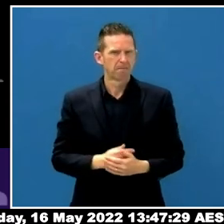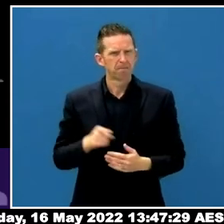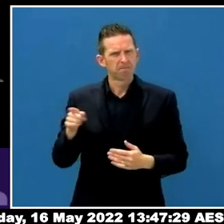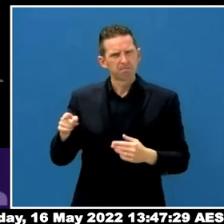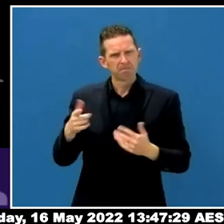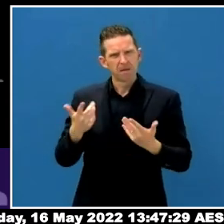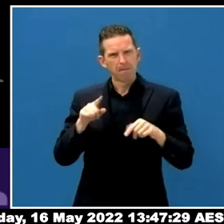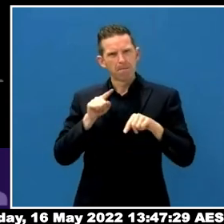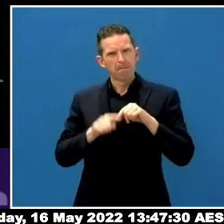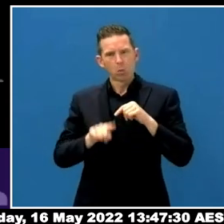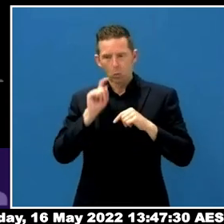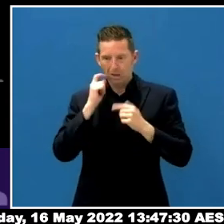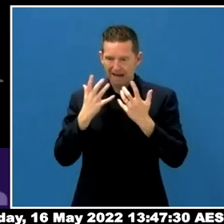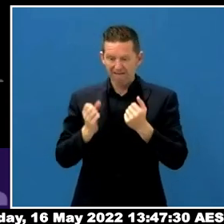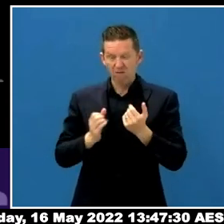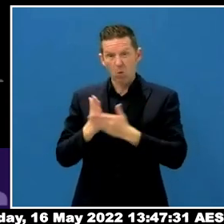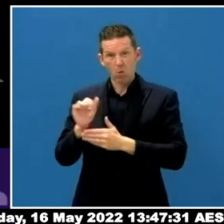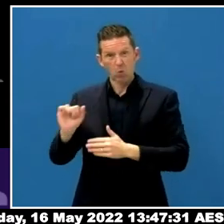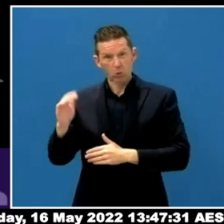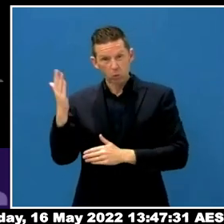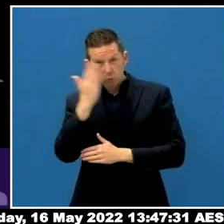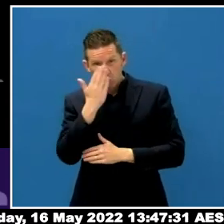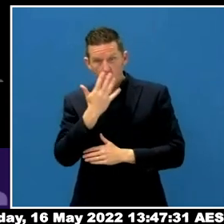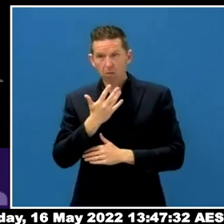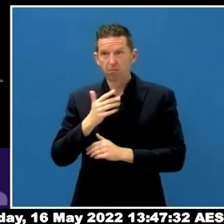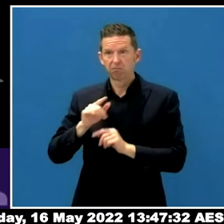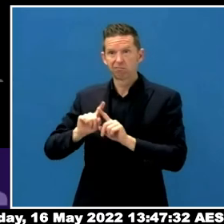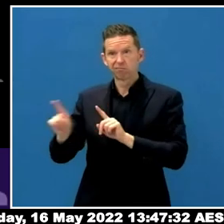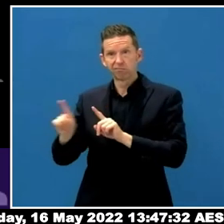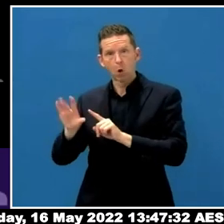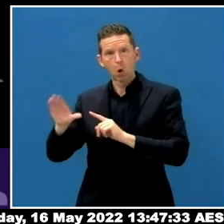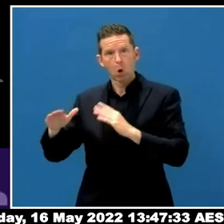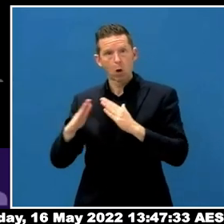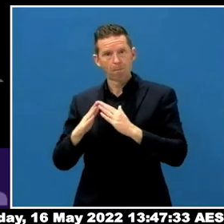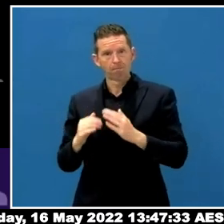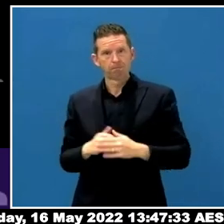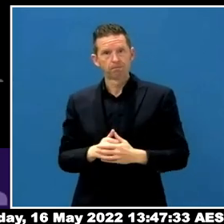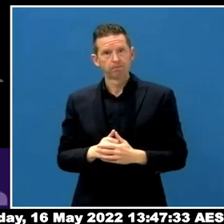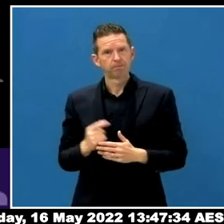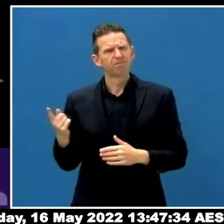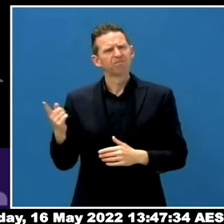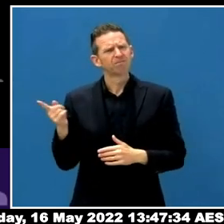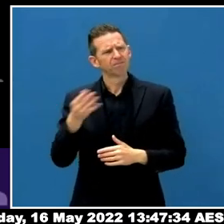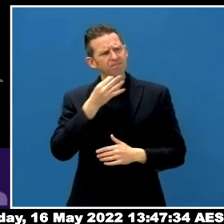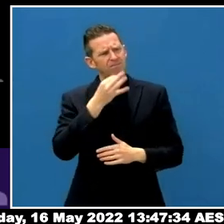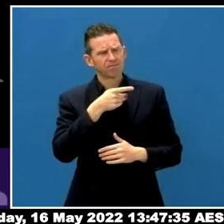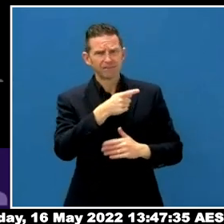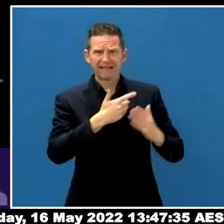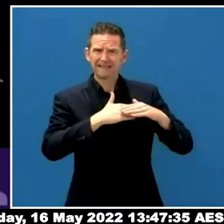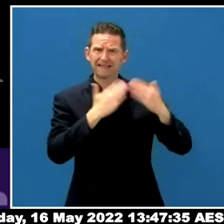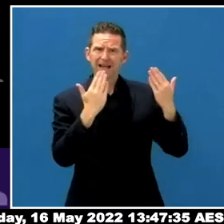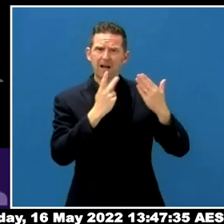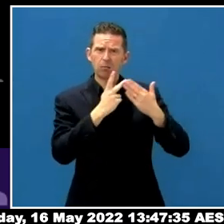Were PECS used at the day program, to your knowledge? Not that I know of? Did you raise that with them?